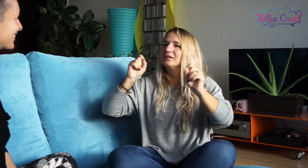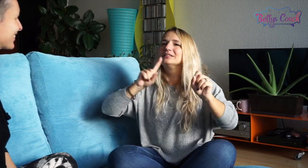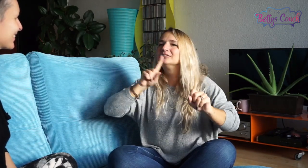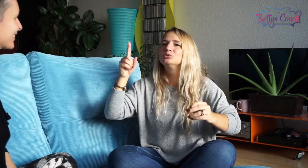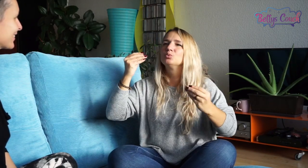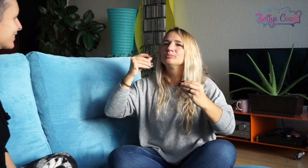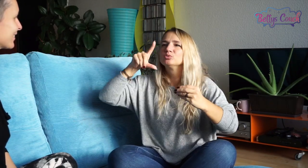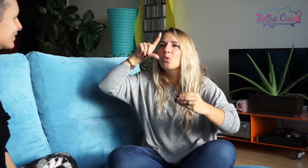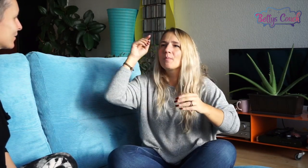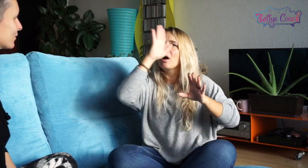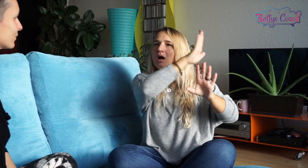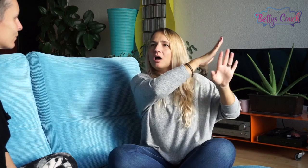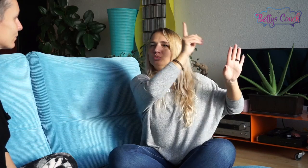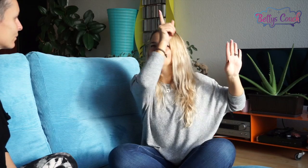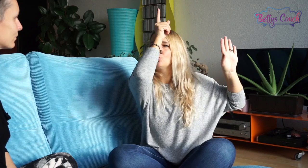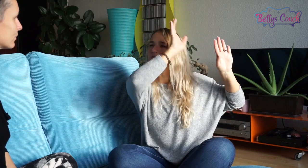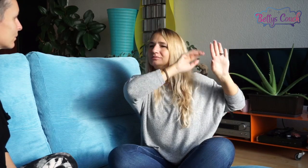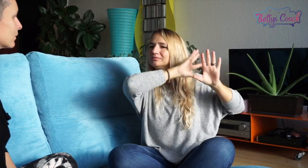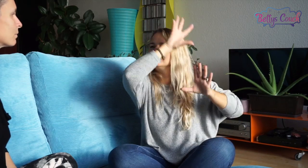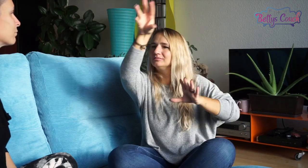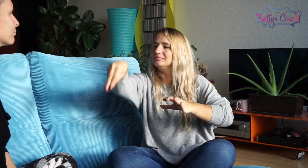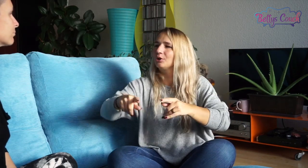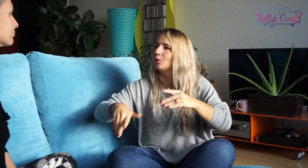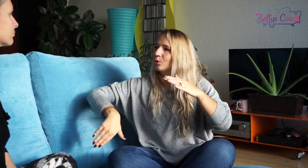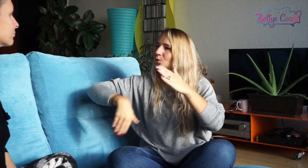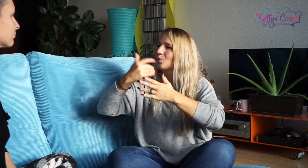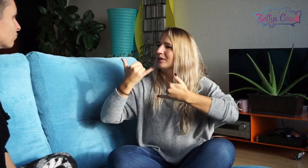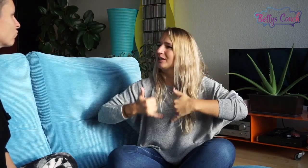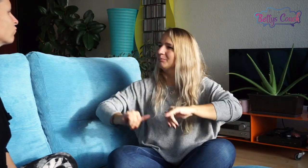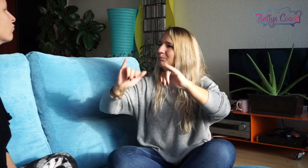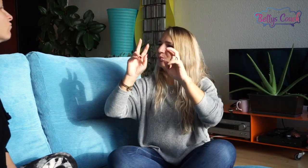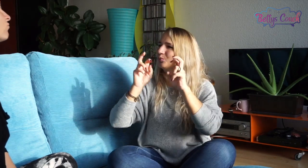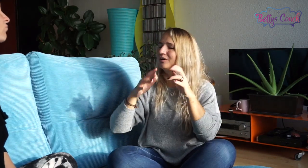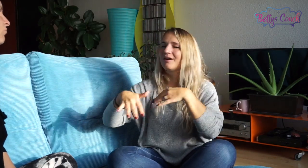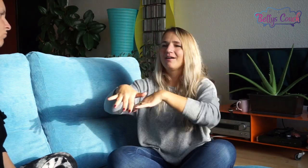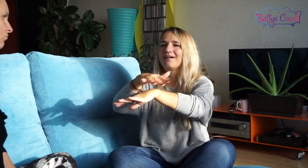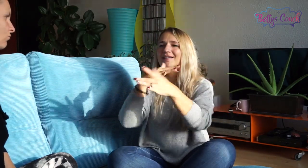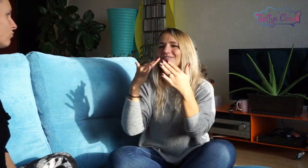The old Toma from Germany no longer existed anymore. It was like a new birth for me.